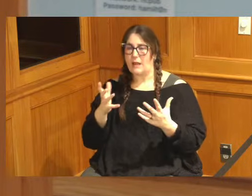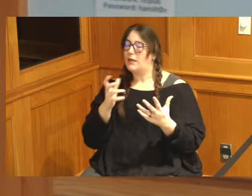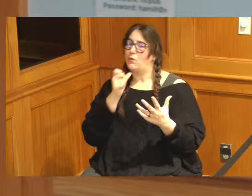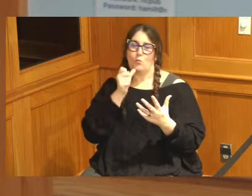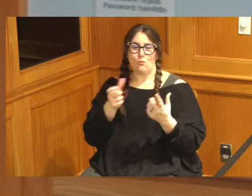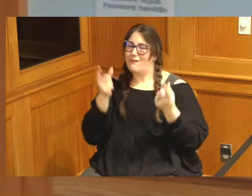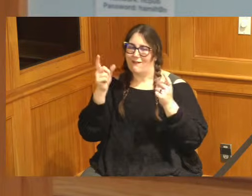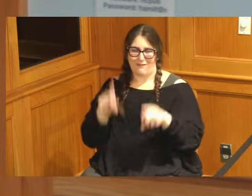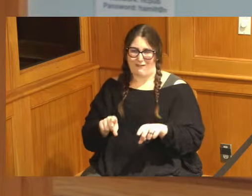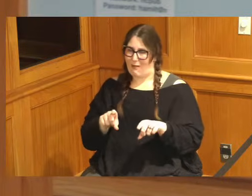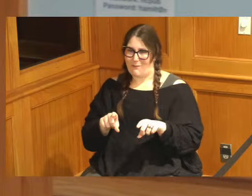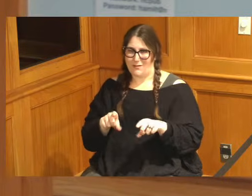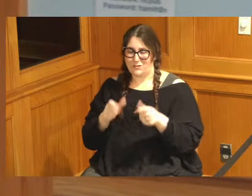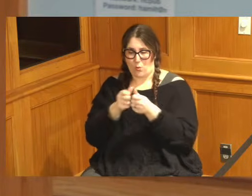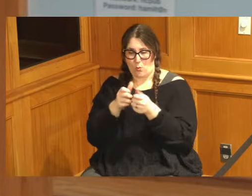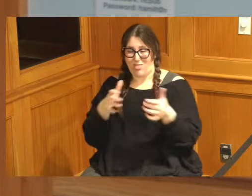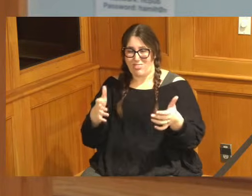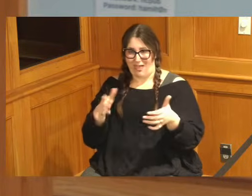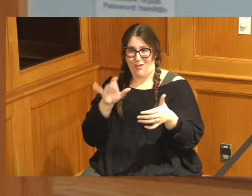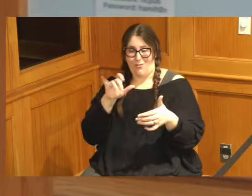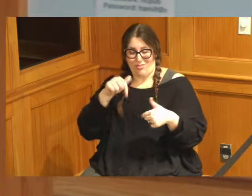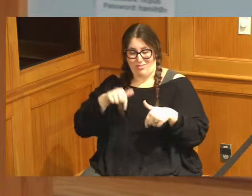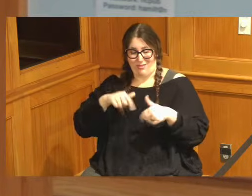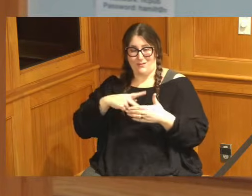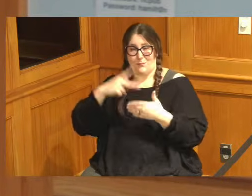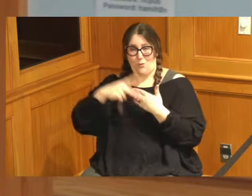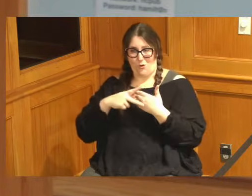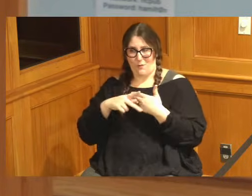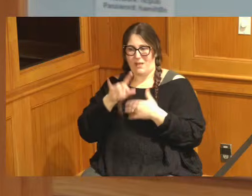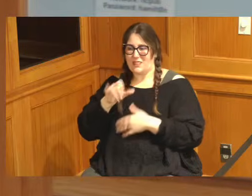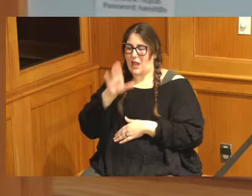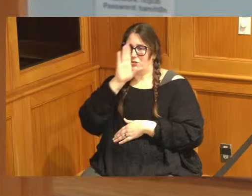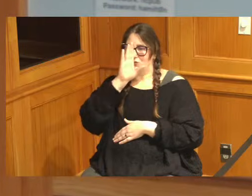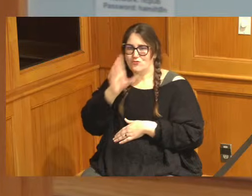done to date. Um, and that's there's no question that is a direct result of the choices that were